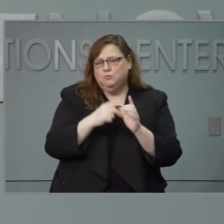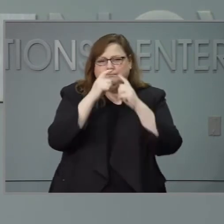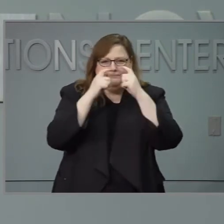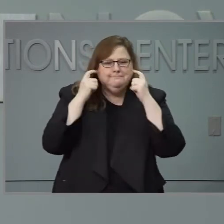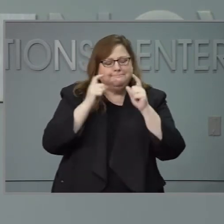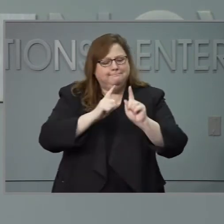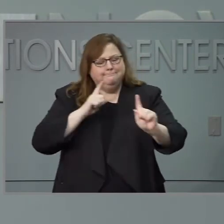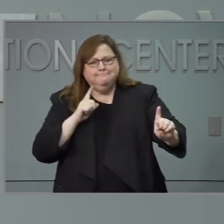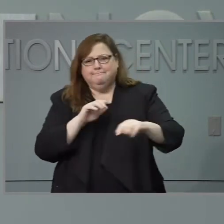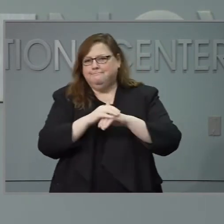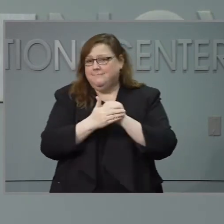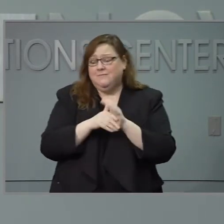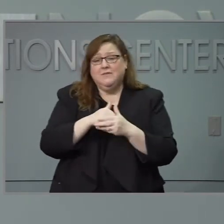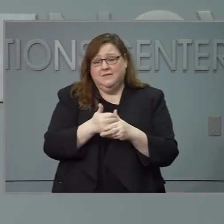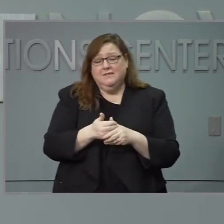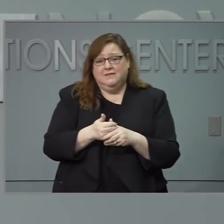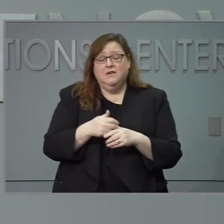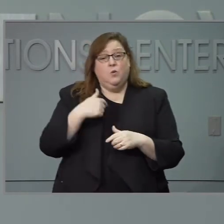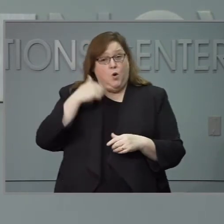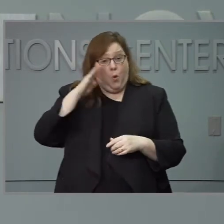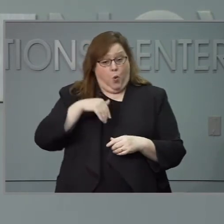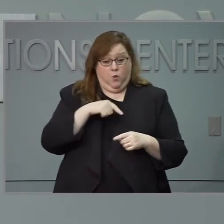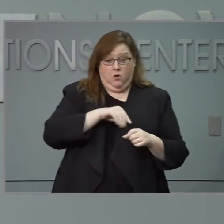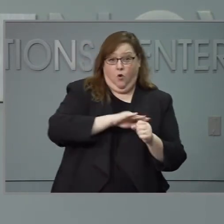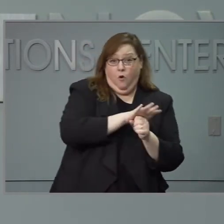TRABAJANDO PARA QUE LA GENTE REGRESE A TRABAJAR Y LES DAMOS